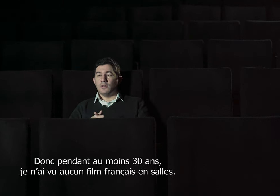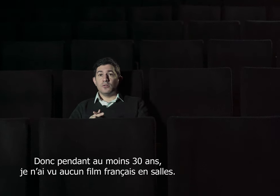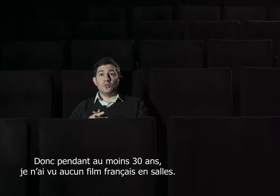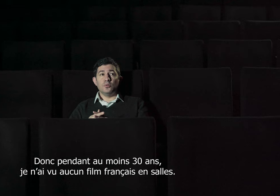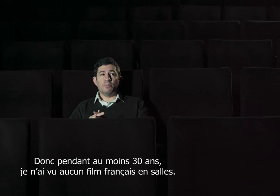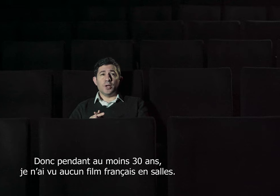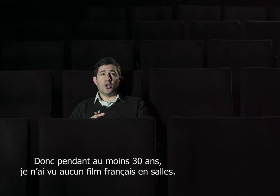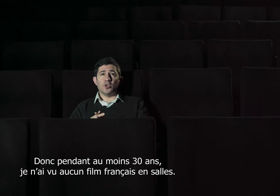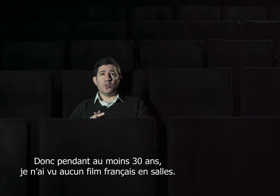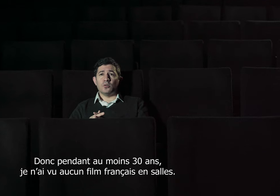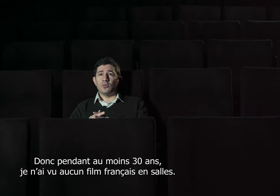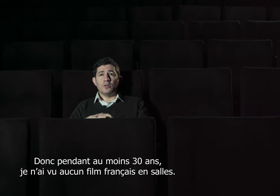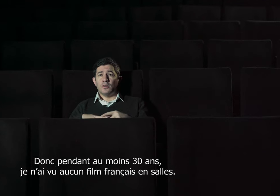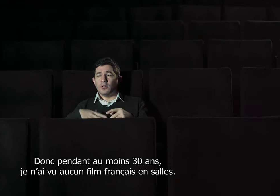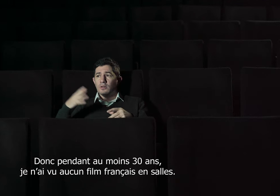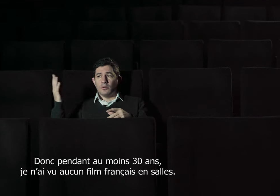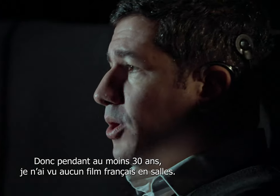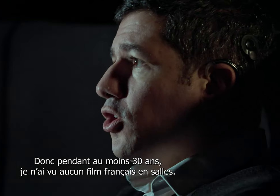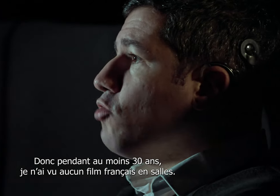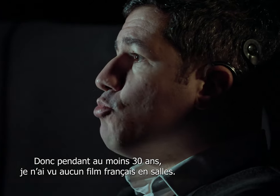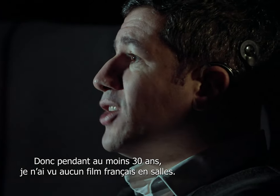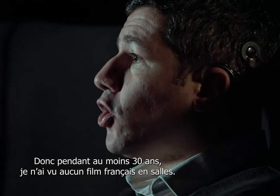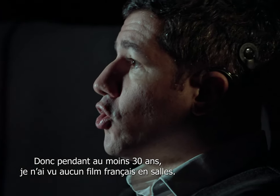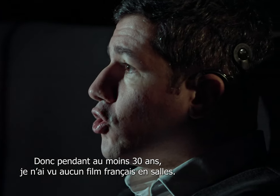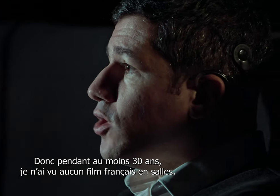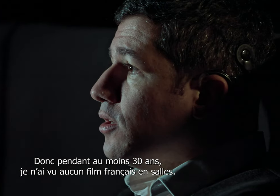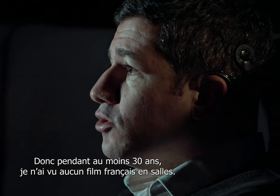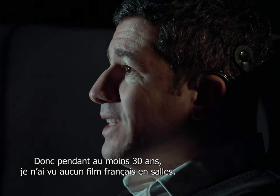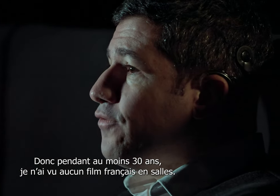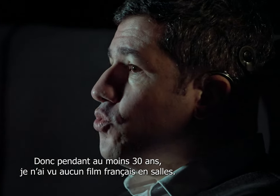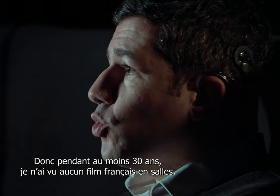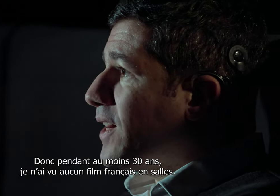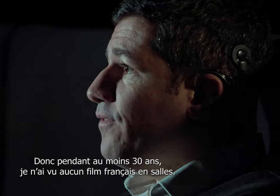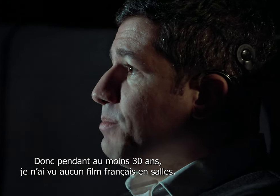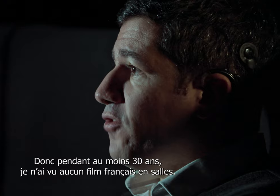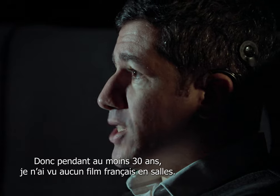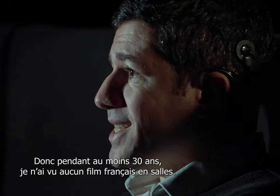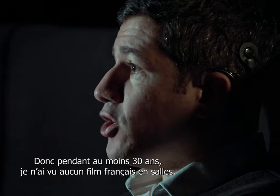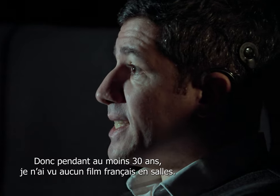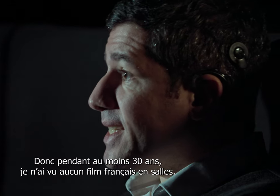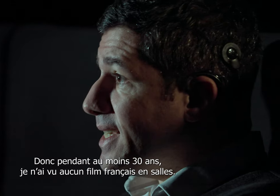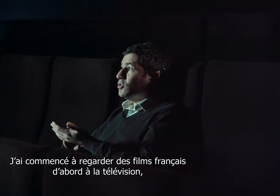So for at least 30 years, I didn't see any French films in theaters.